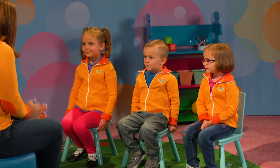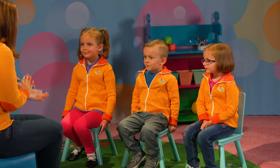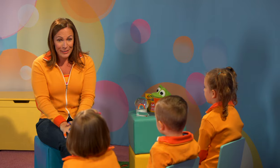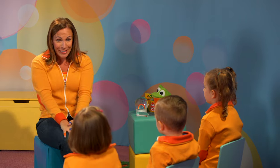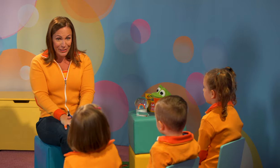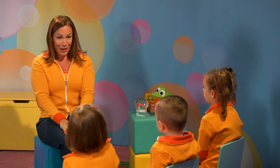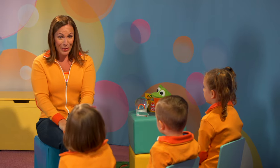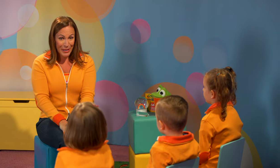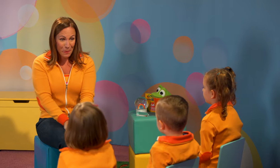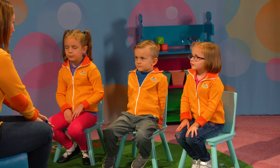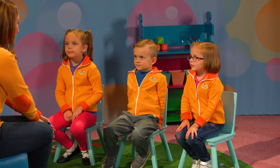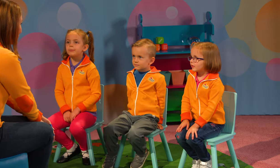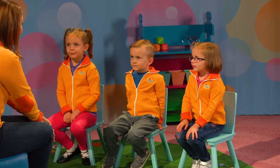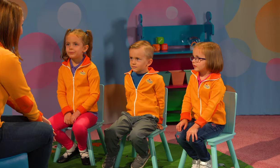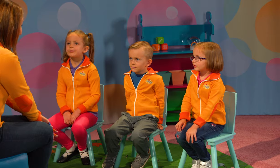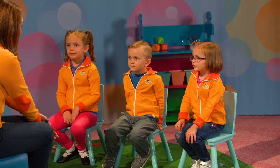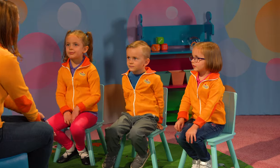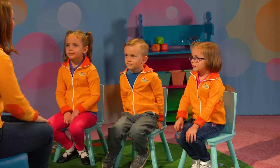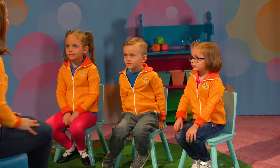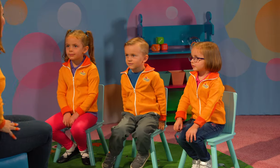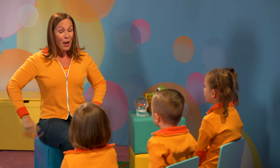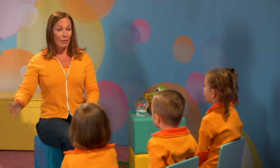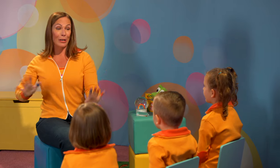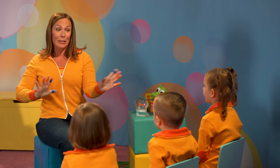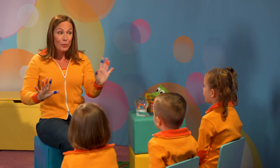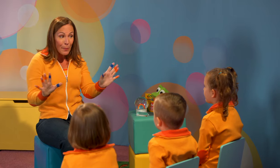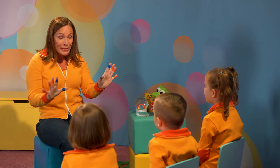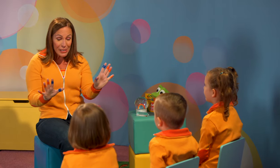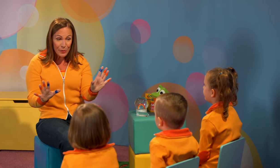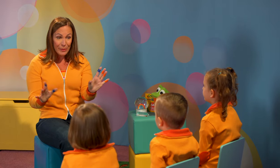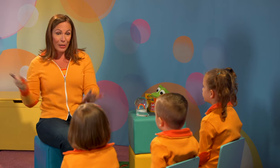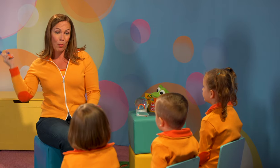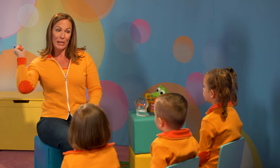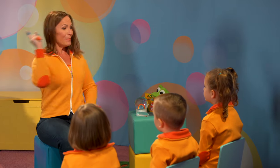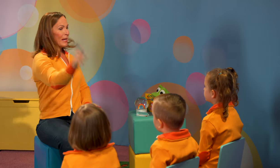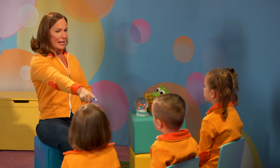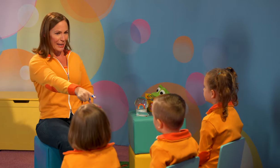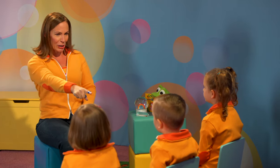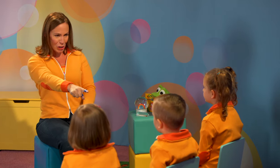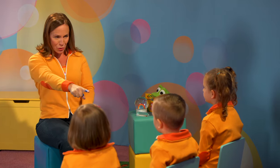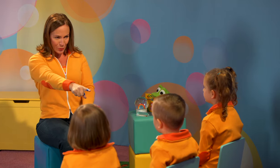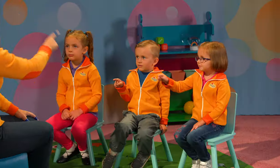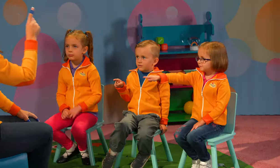Would you guys like to sing the song with me? Would you? Okay, so, you're gonna do a couple signs with me. You're gonna point to me and say, “you.”